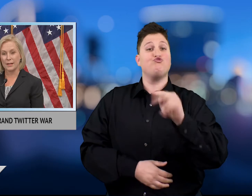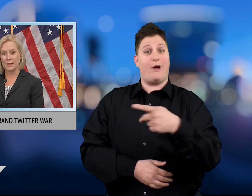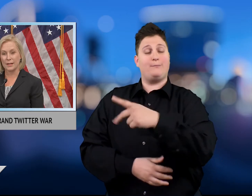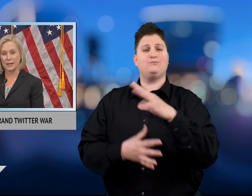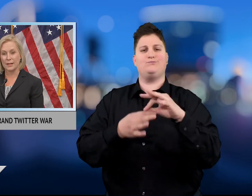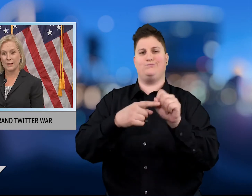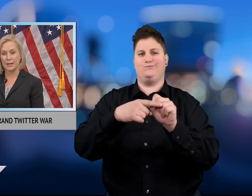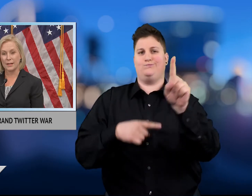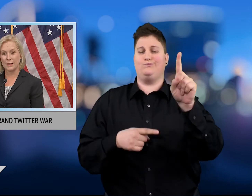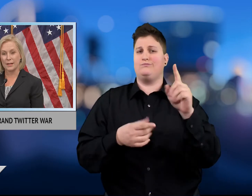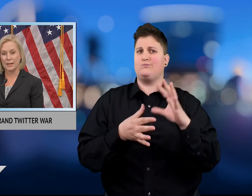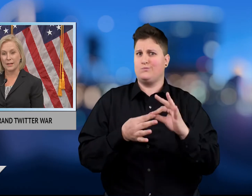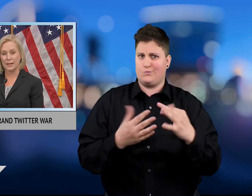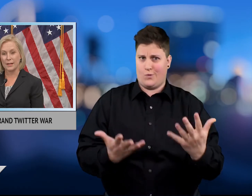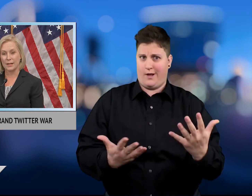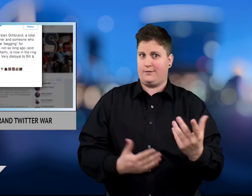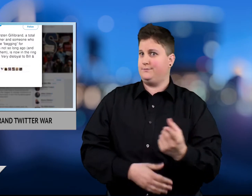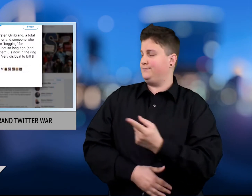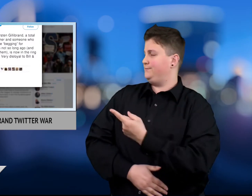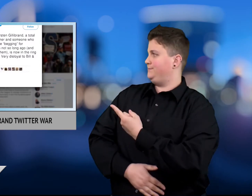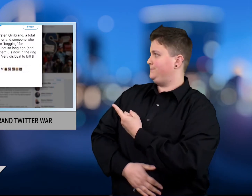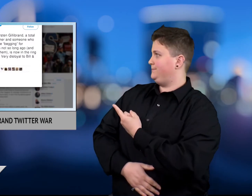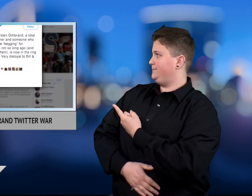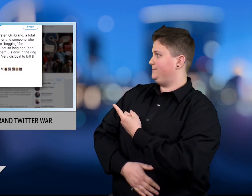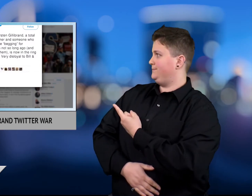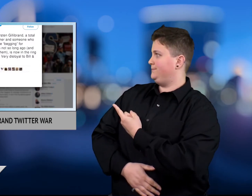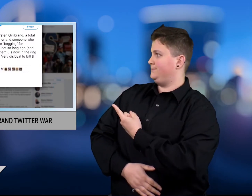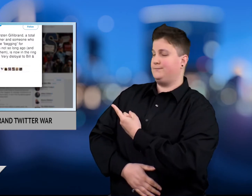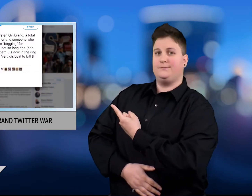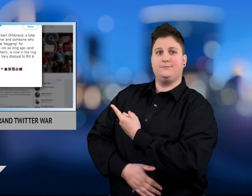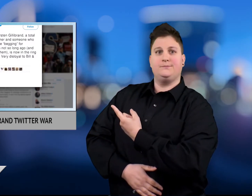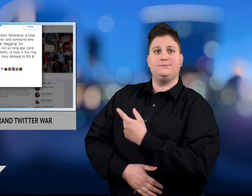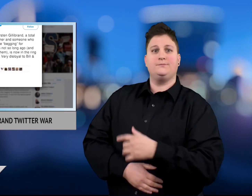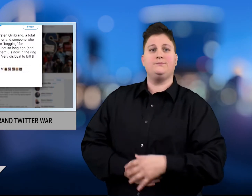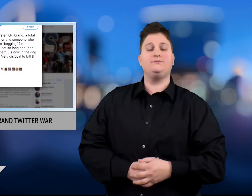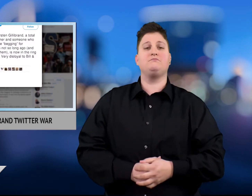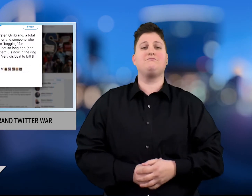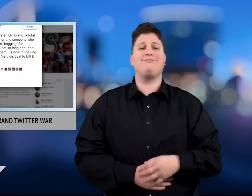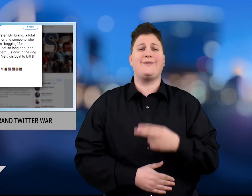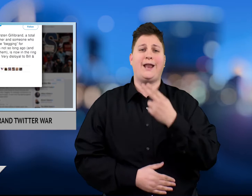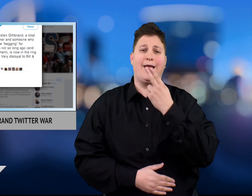Trump tweeted this: